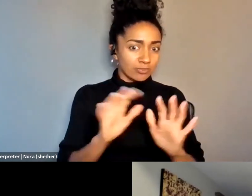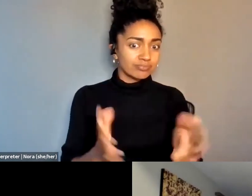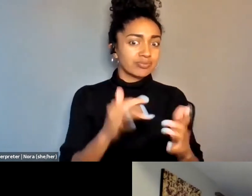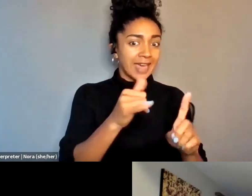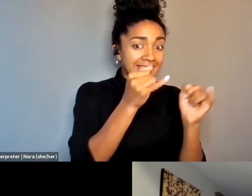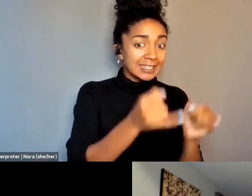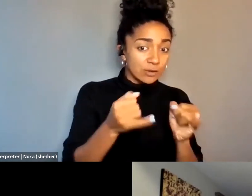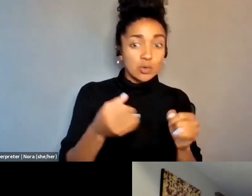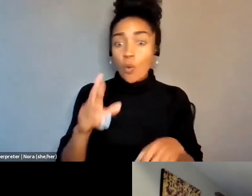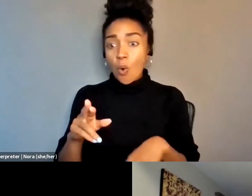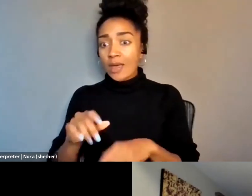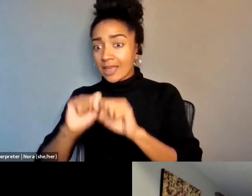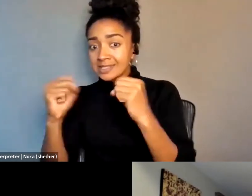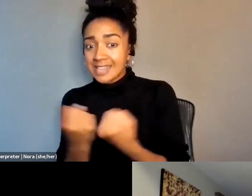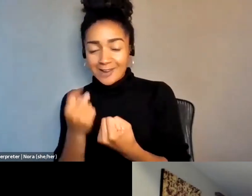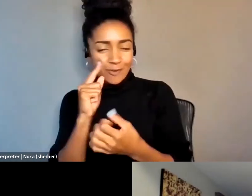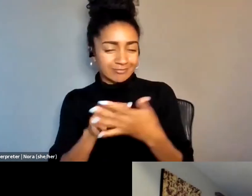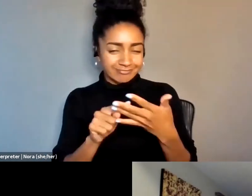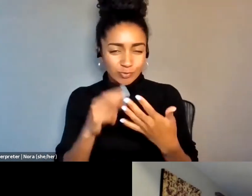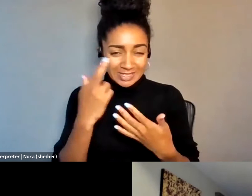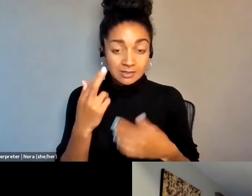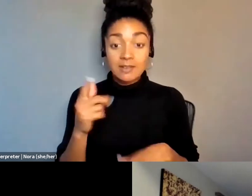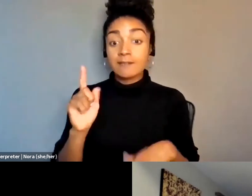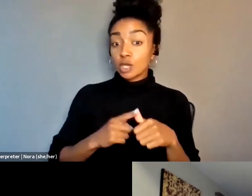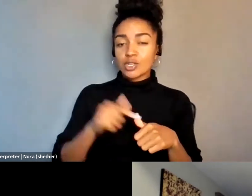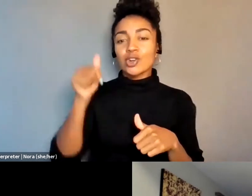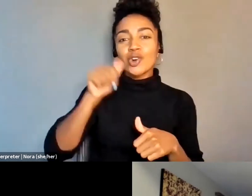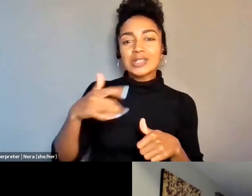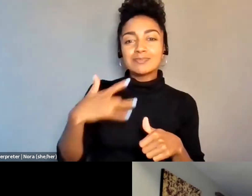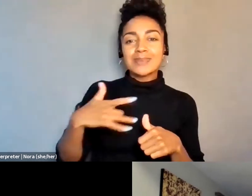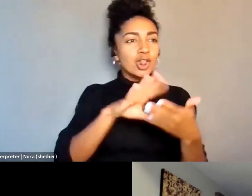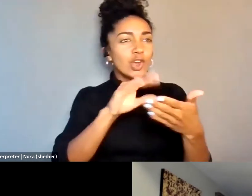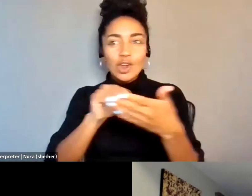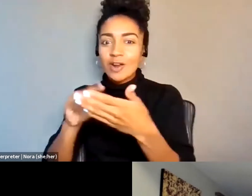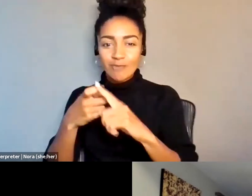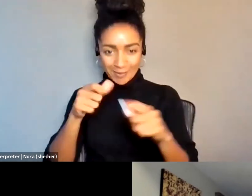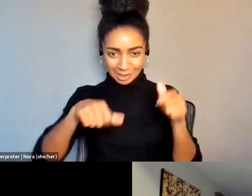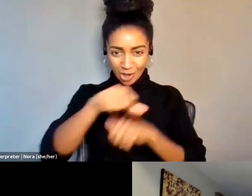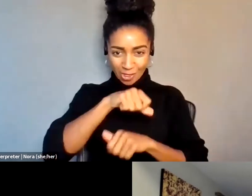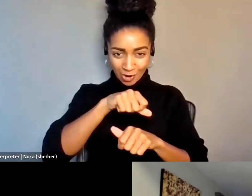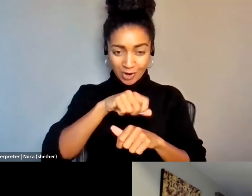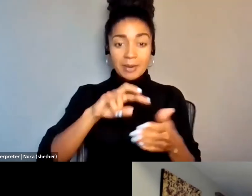First, girls learn from each other, and their collective efforts ensure that one plus one equals a lot more than two